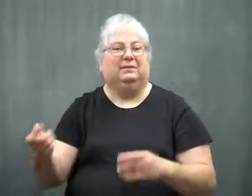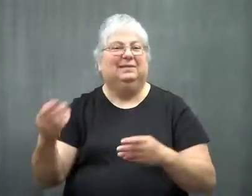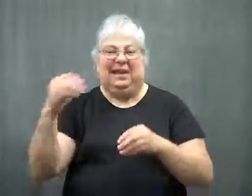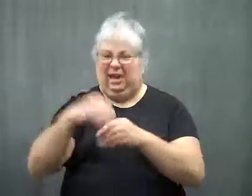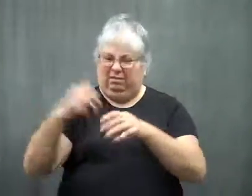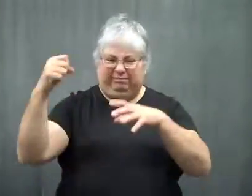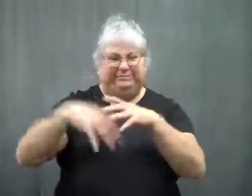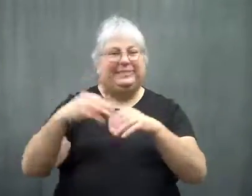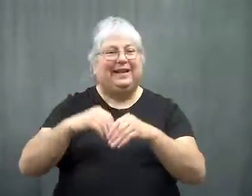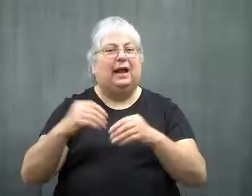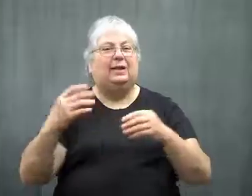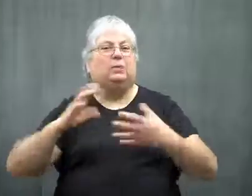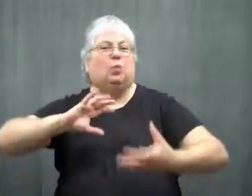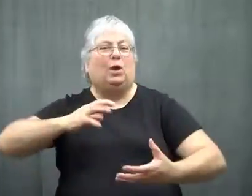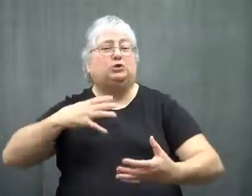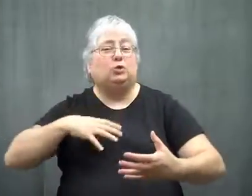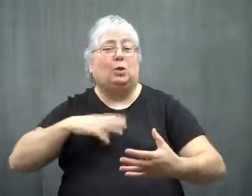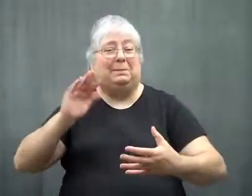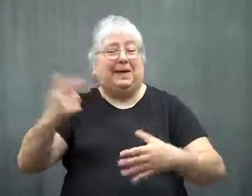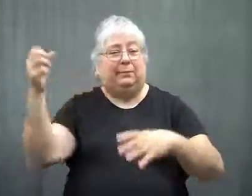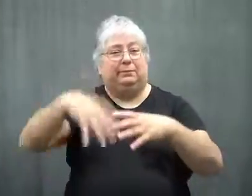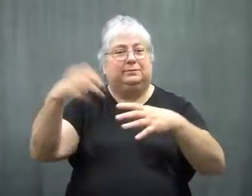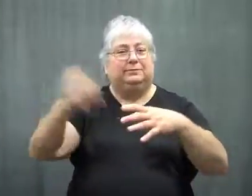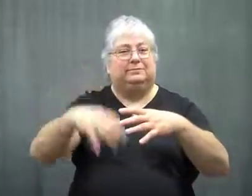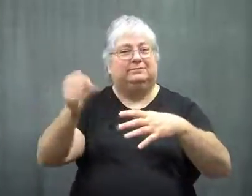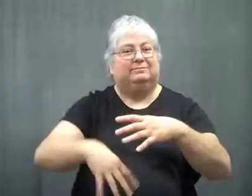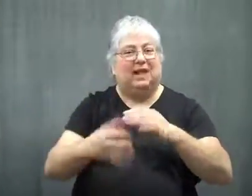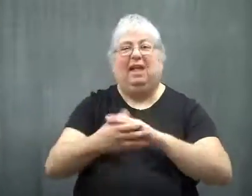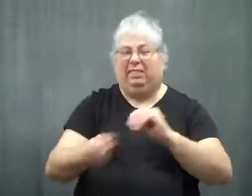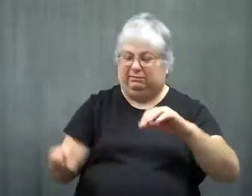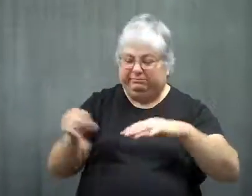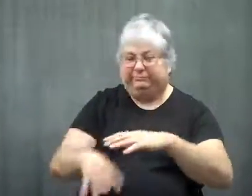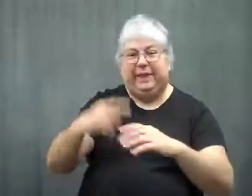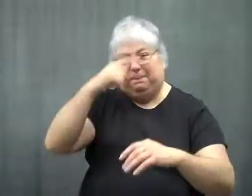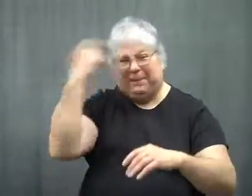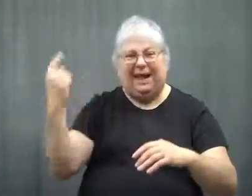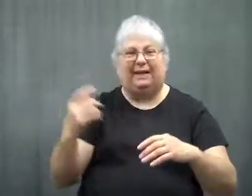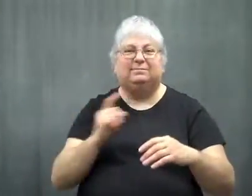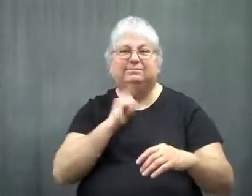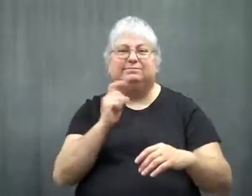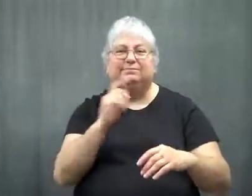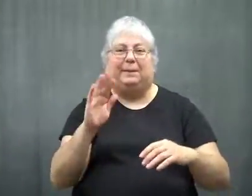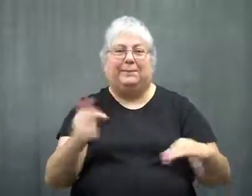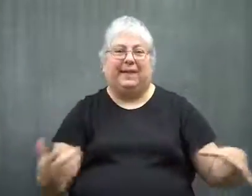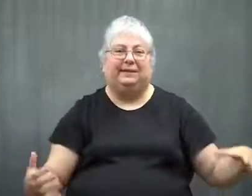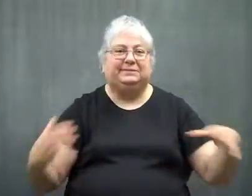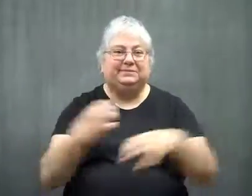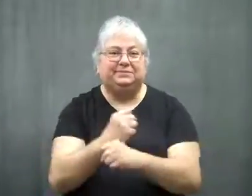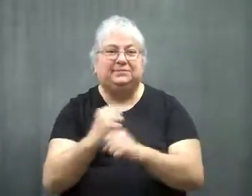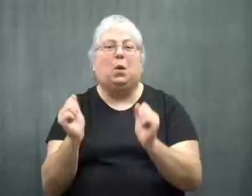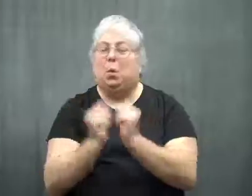It was inside a laundry bag which was inside a black trash bag.